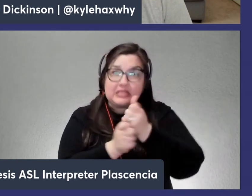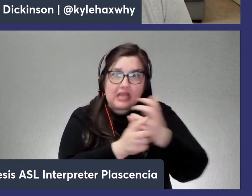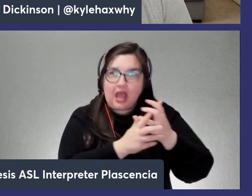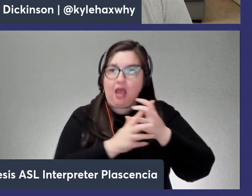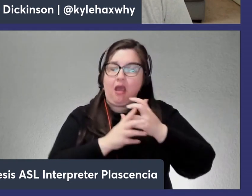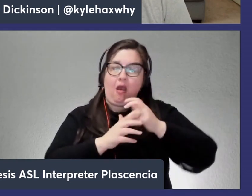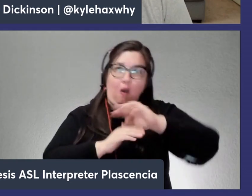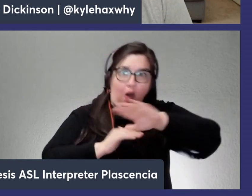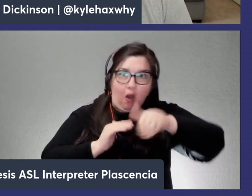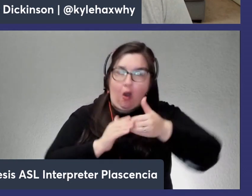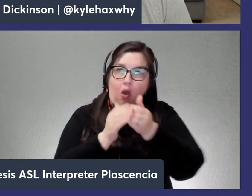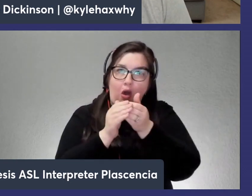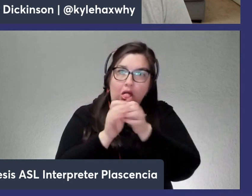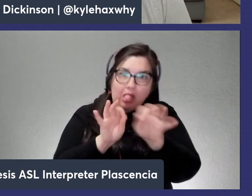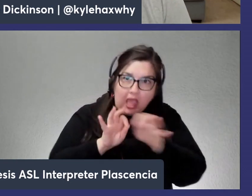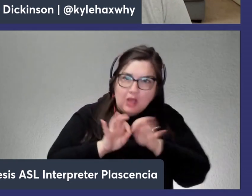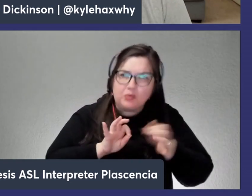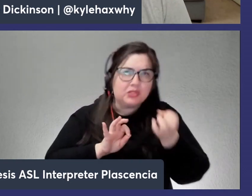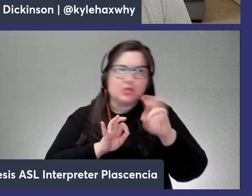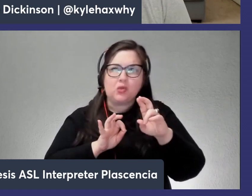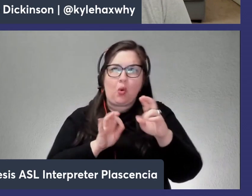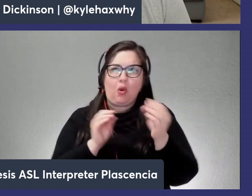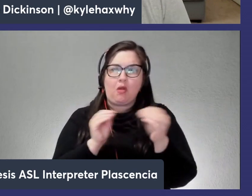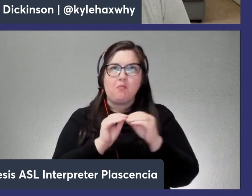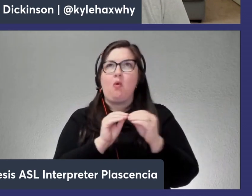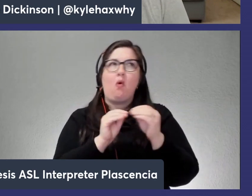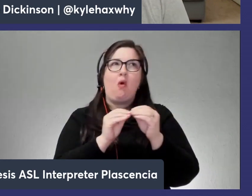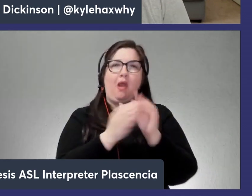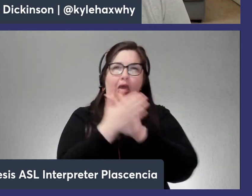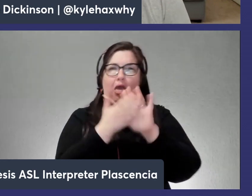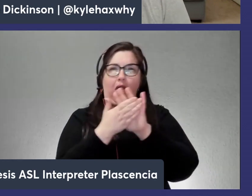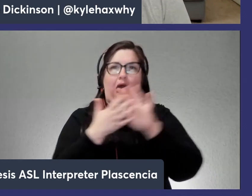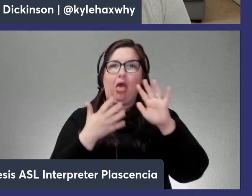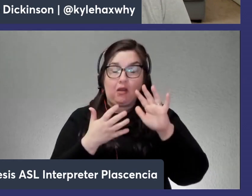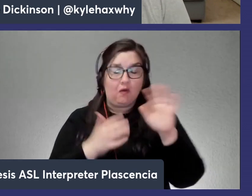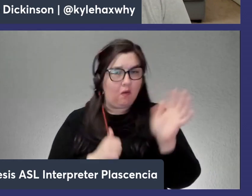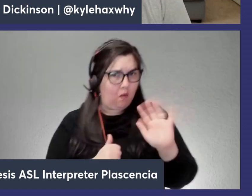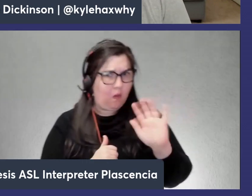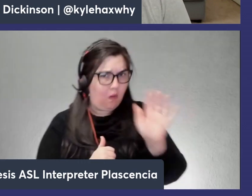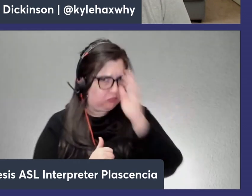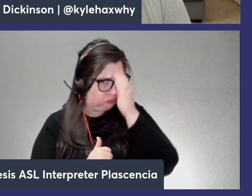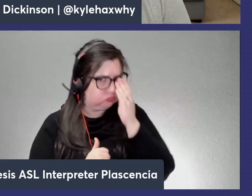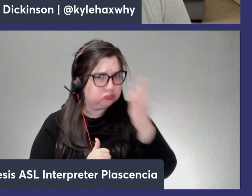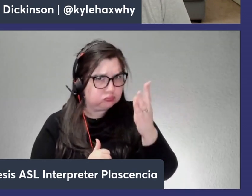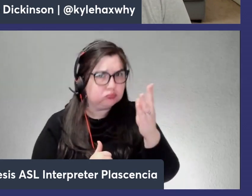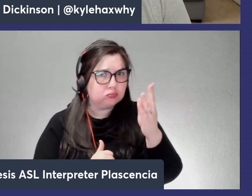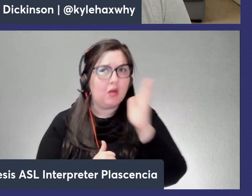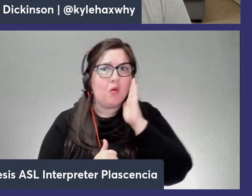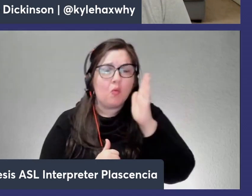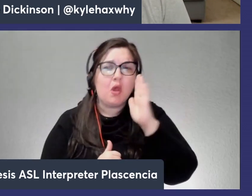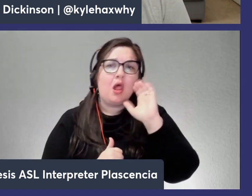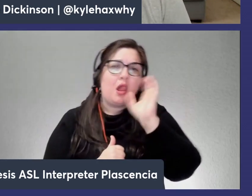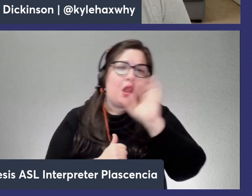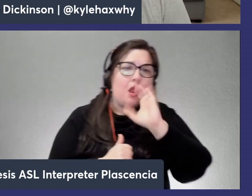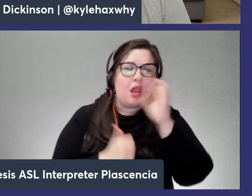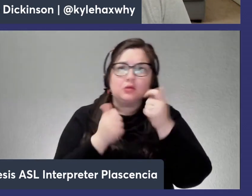or is it a little bit more abstract than that? Oh, it does try to find context in every perceivable language.